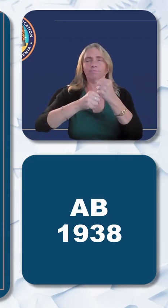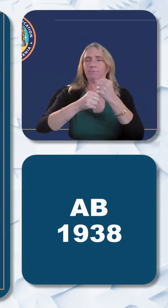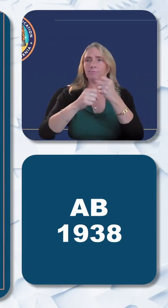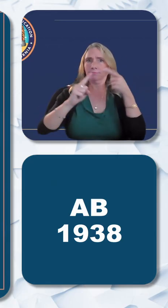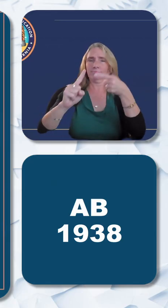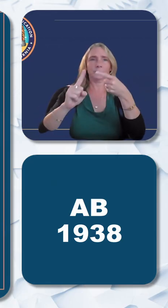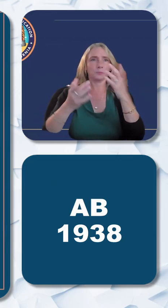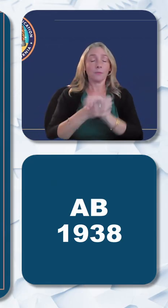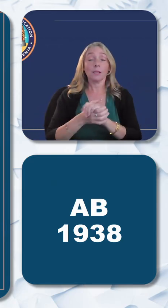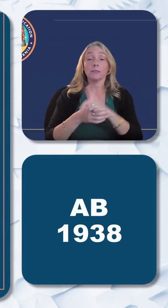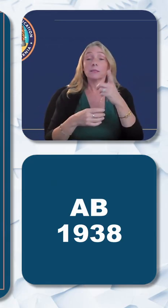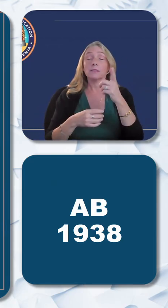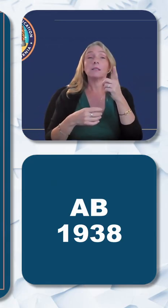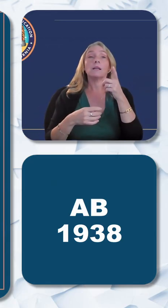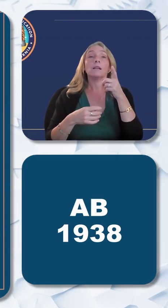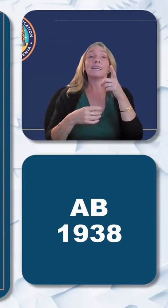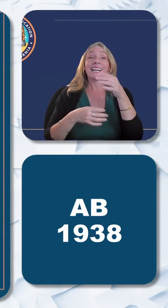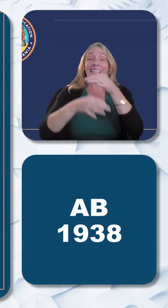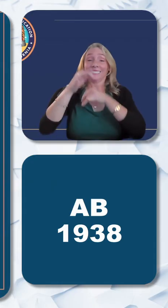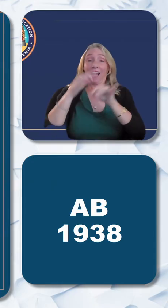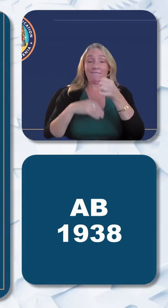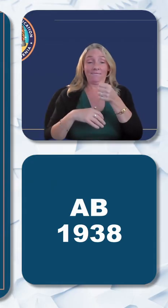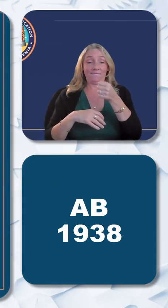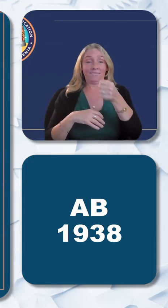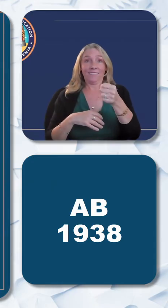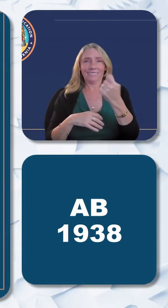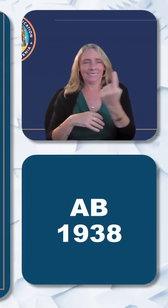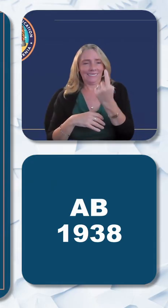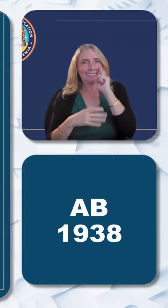So, critical mass in real terms means